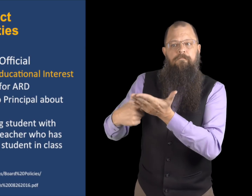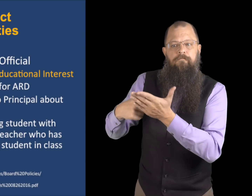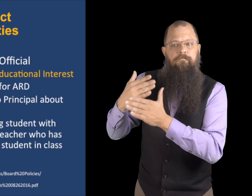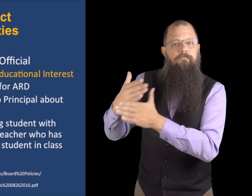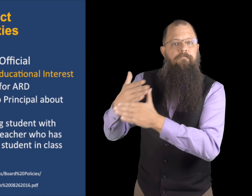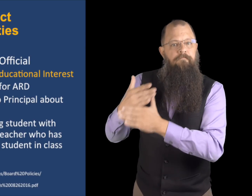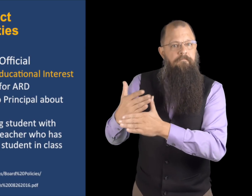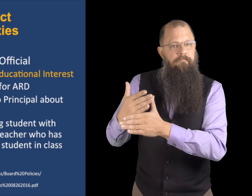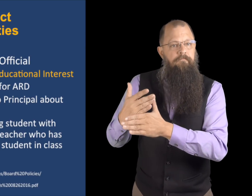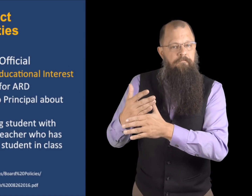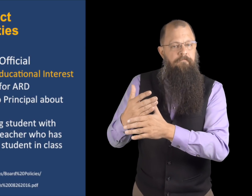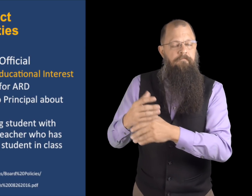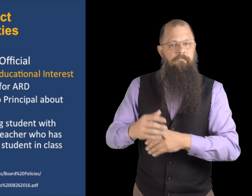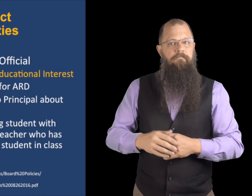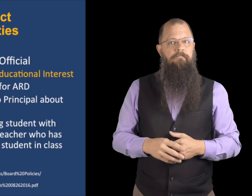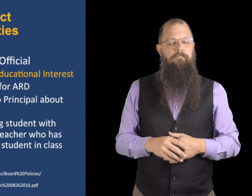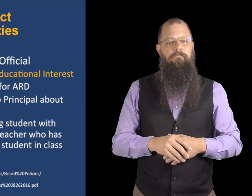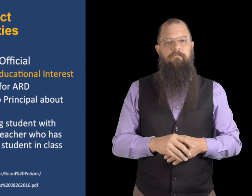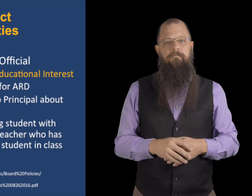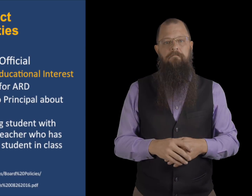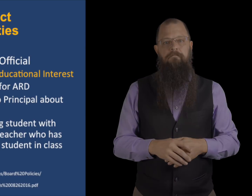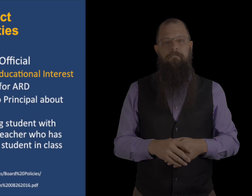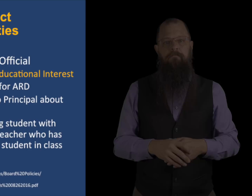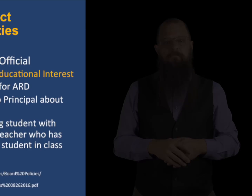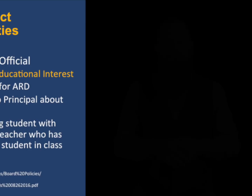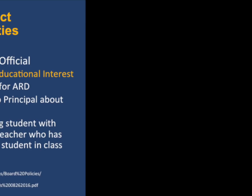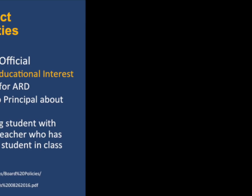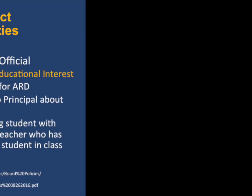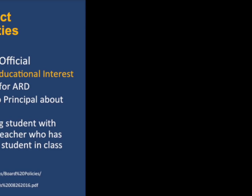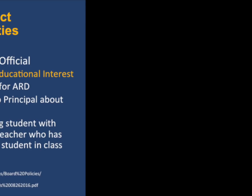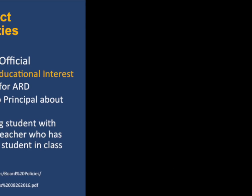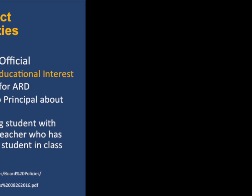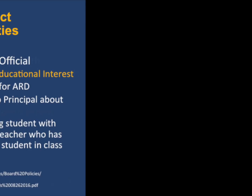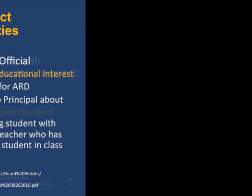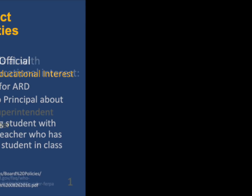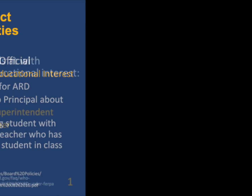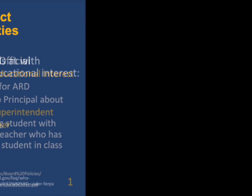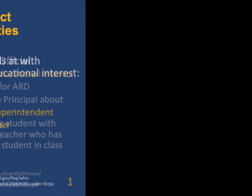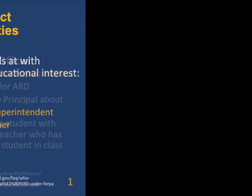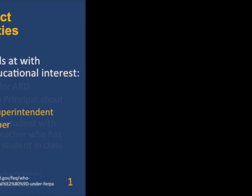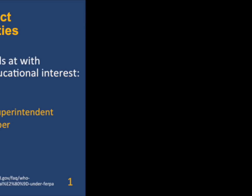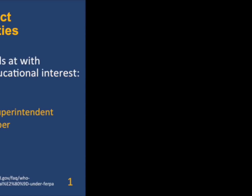discussing the student with another teacher who has the same student in their class.